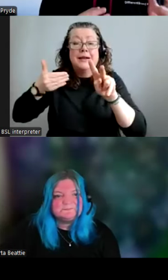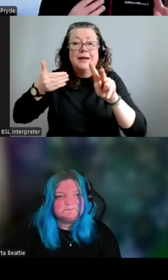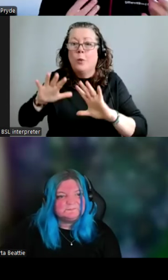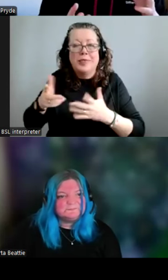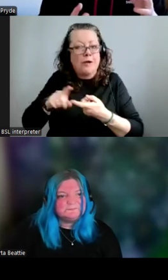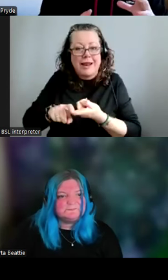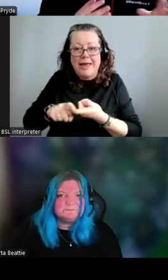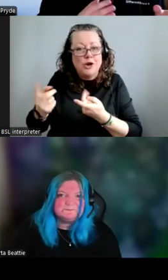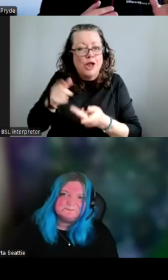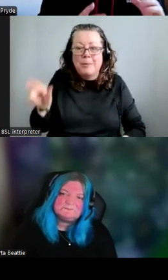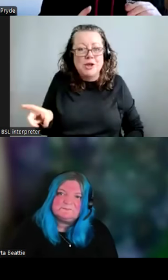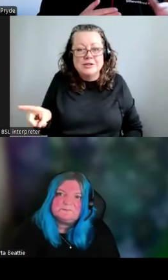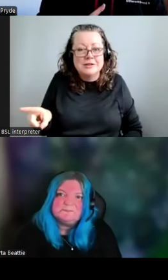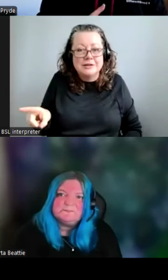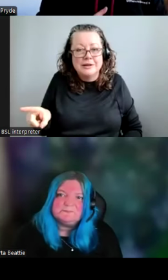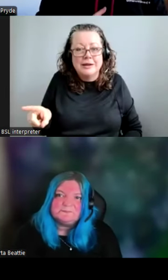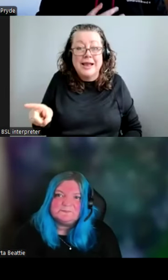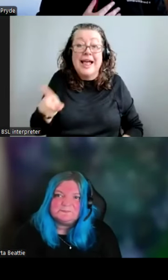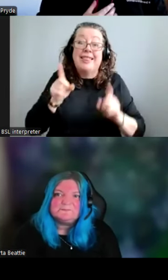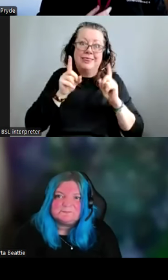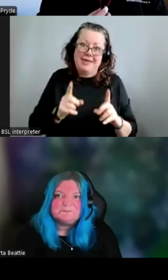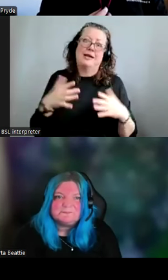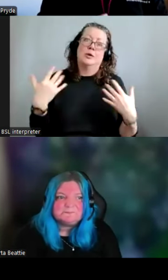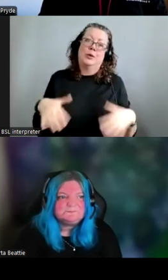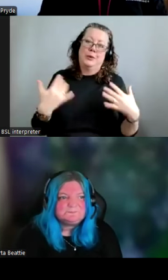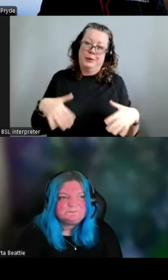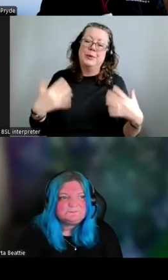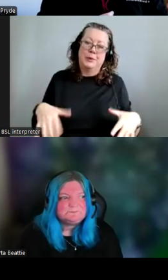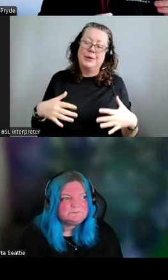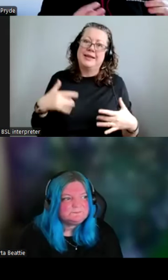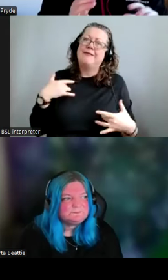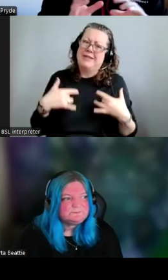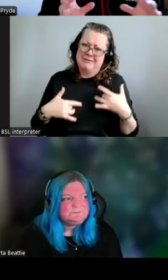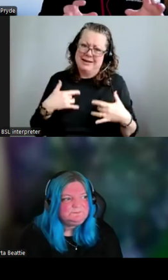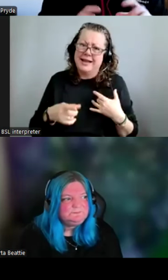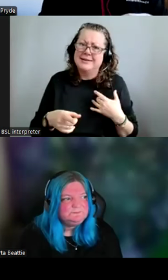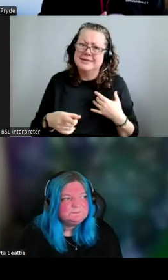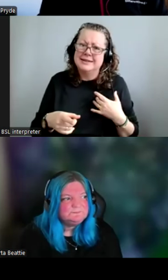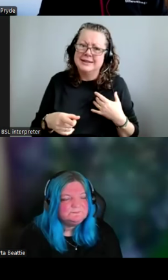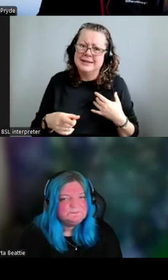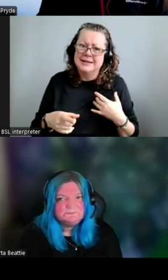and that'll help create like a really easy day-to-day. There's also really exciting things with tactile feedback within sport,